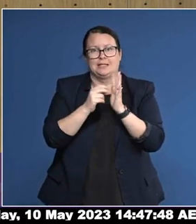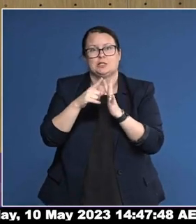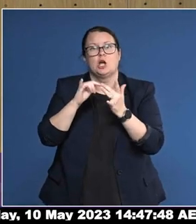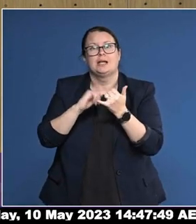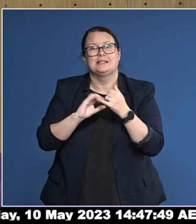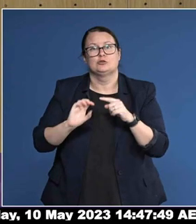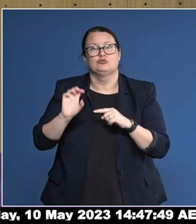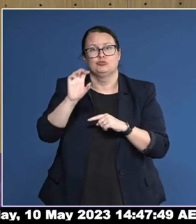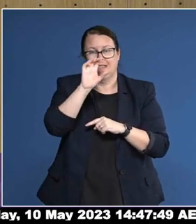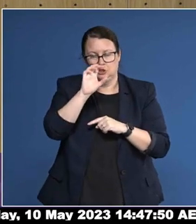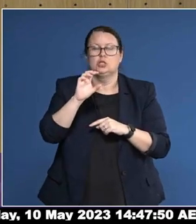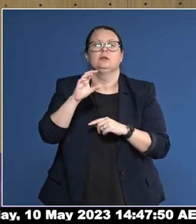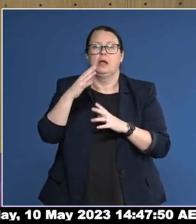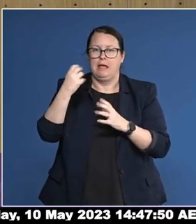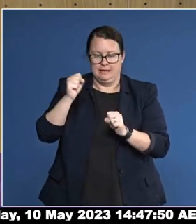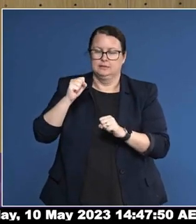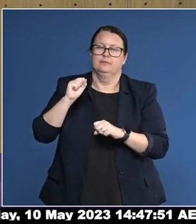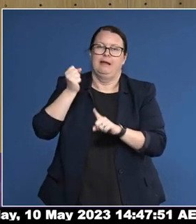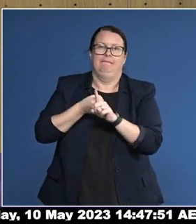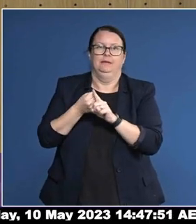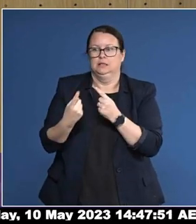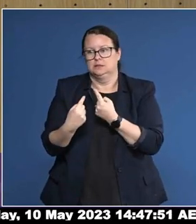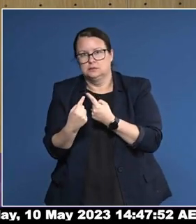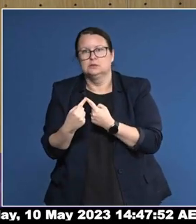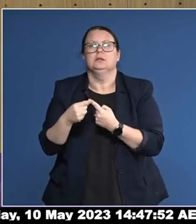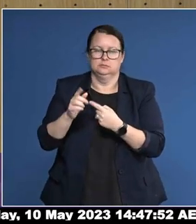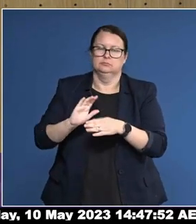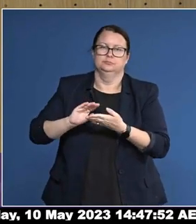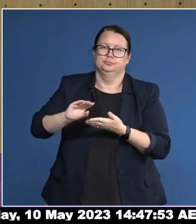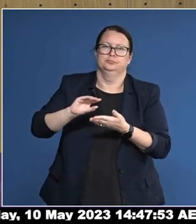We allocated that money on a population basis, basically, based on the size of the